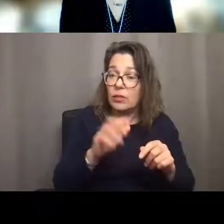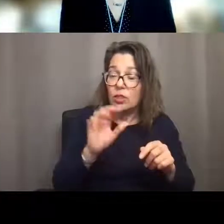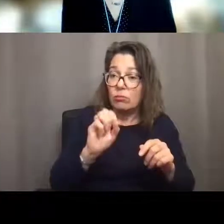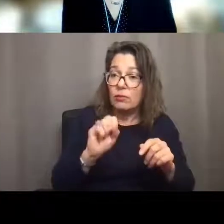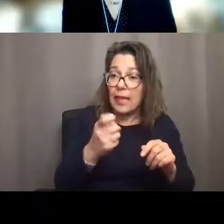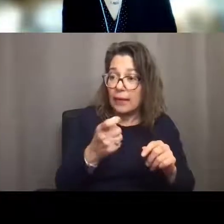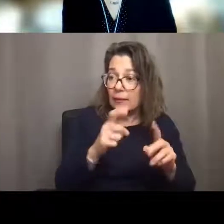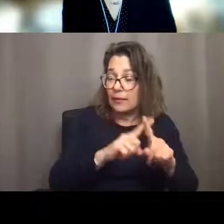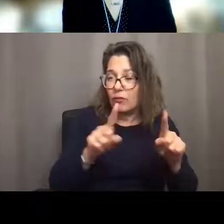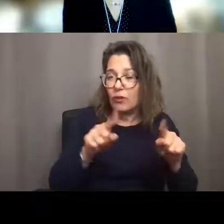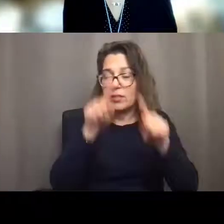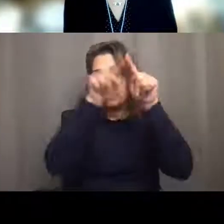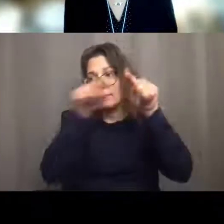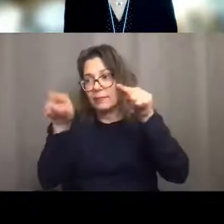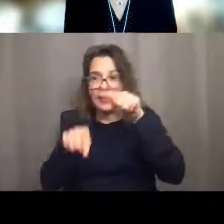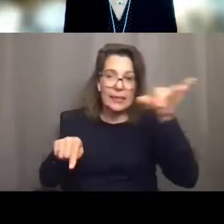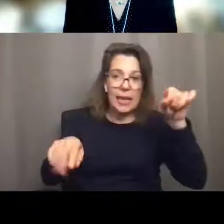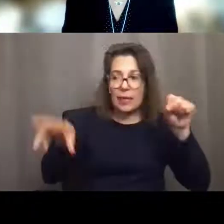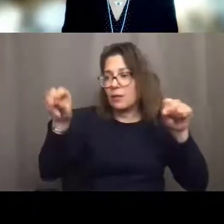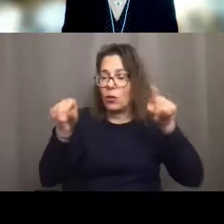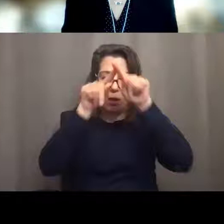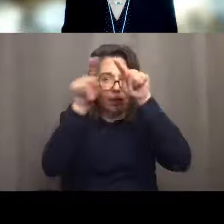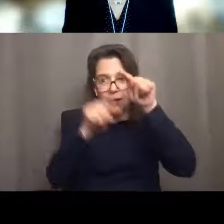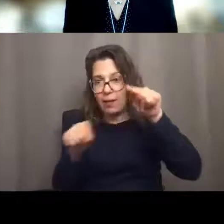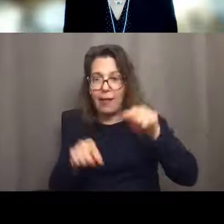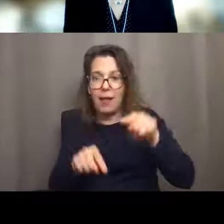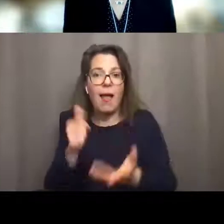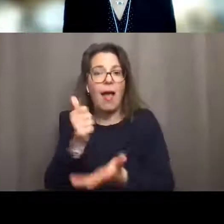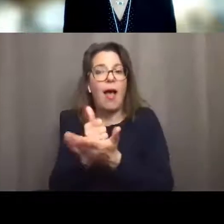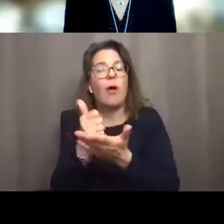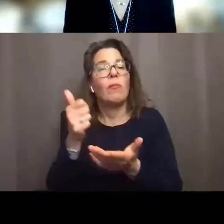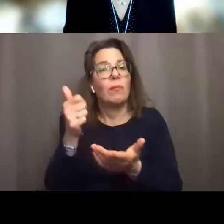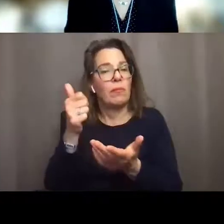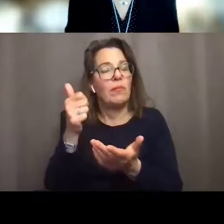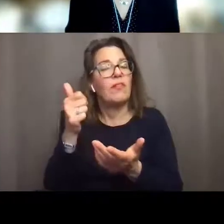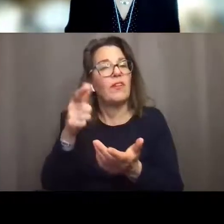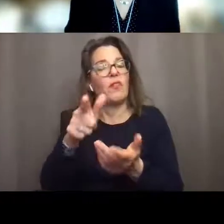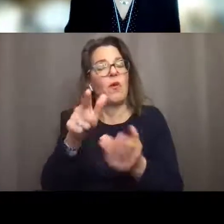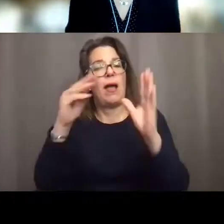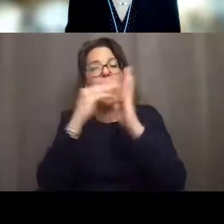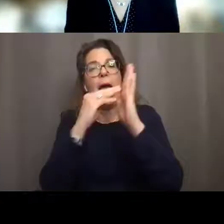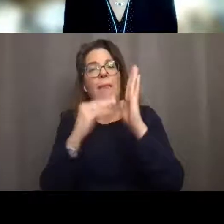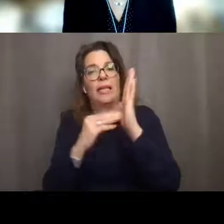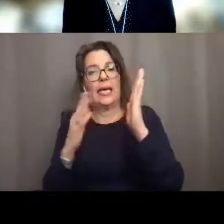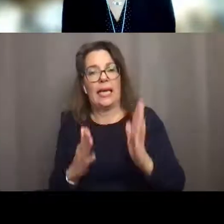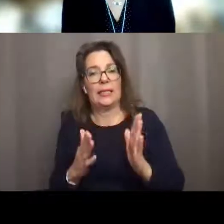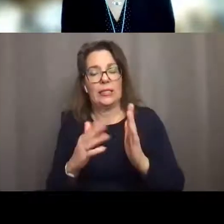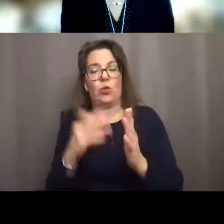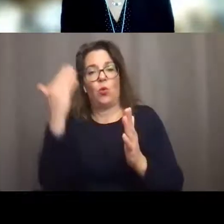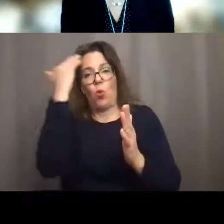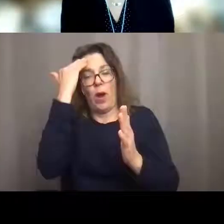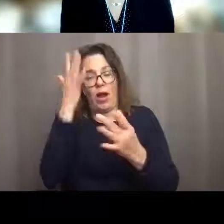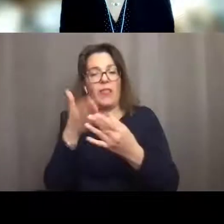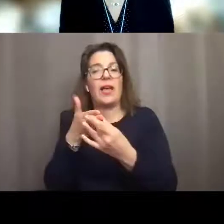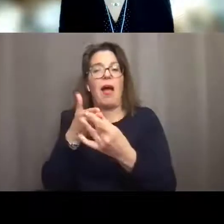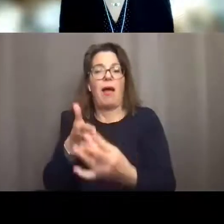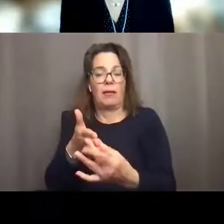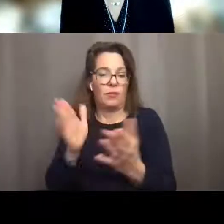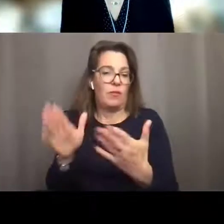So we thought that it would be very helpful for applicants to really be aware of the guidance that we are providing to reviewers,